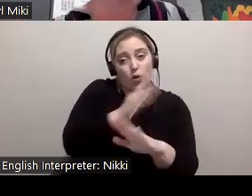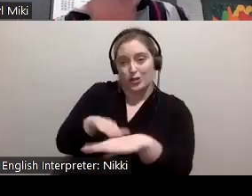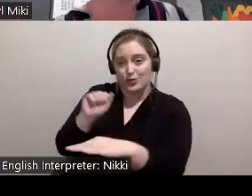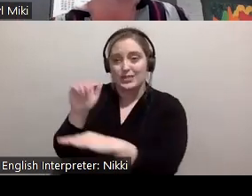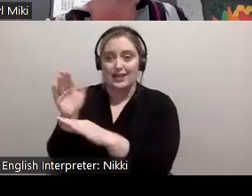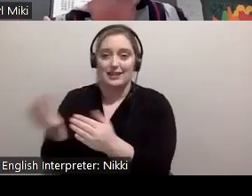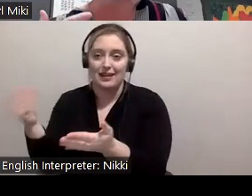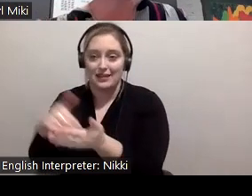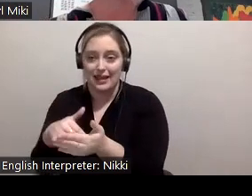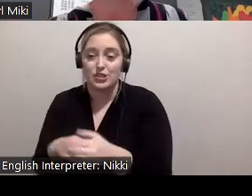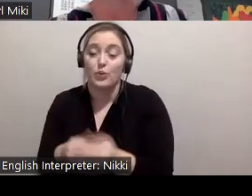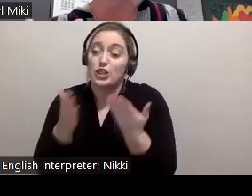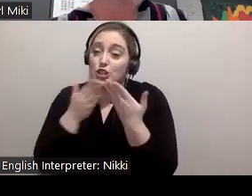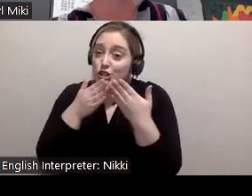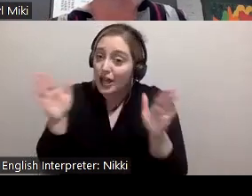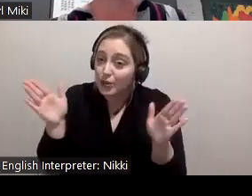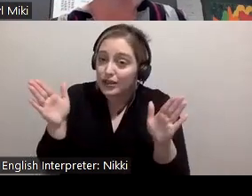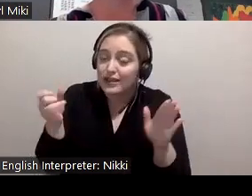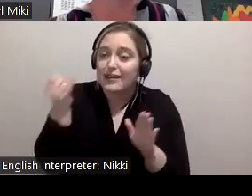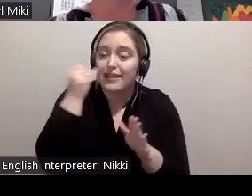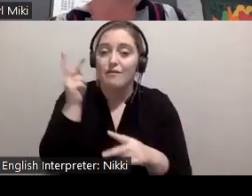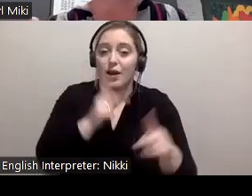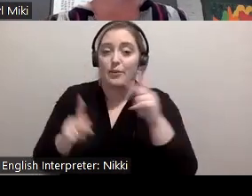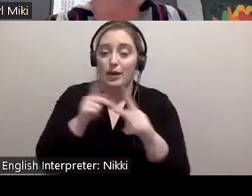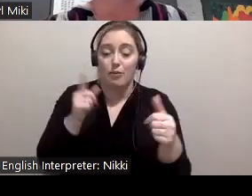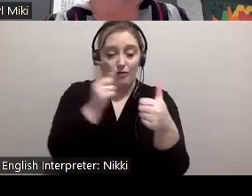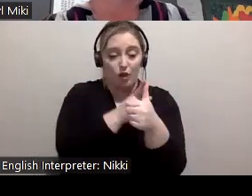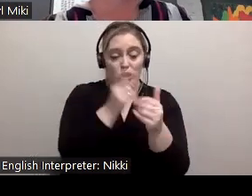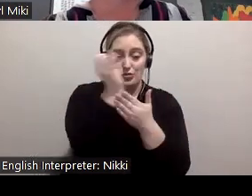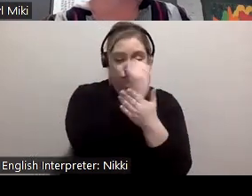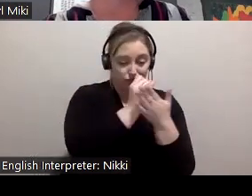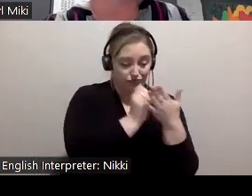come and seek that kind of assistance you know with their